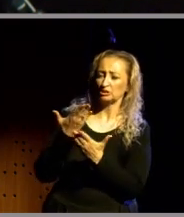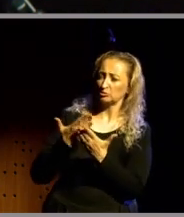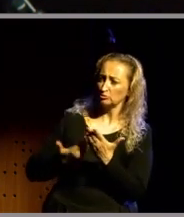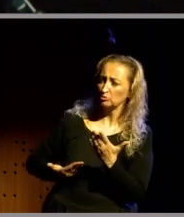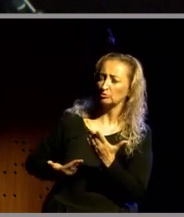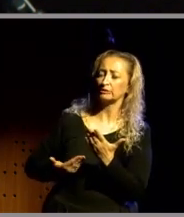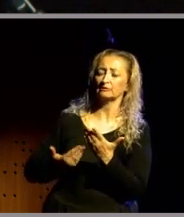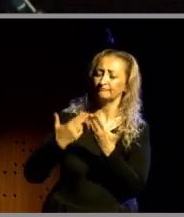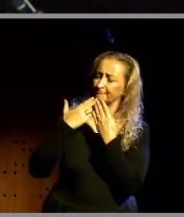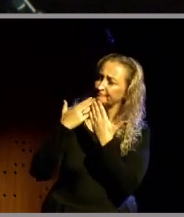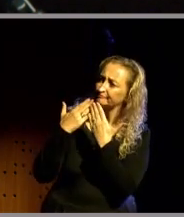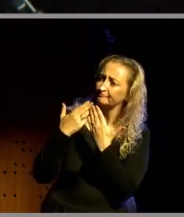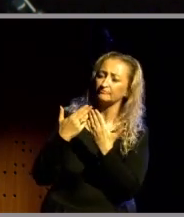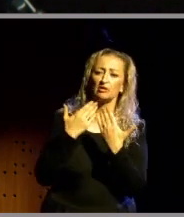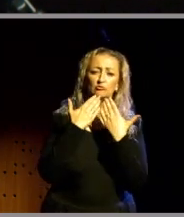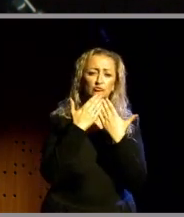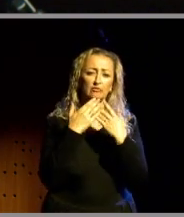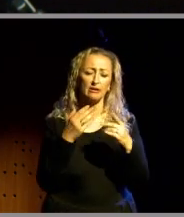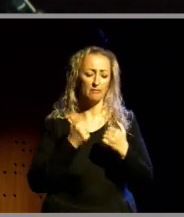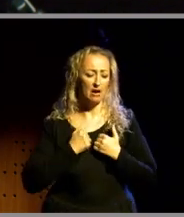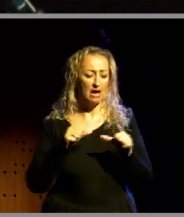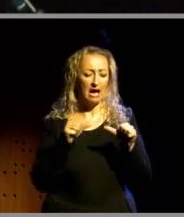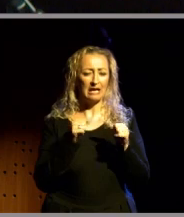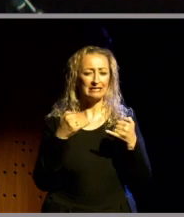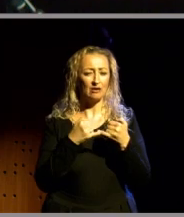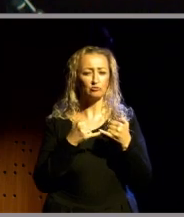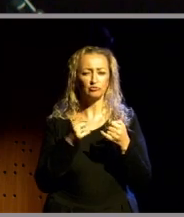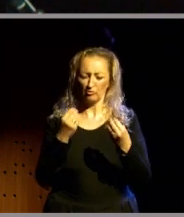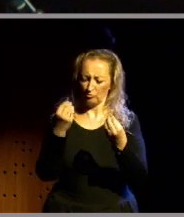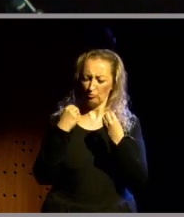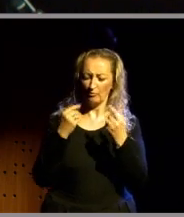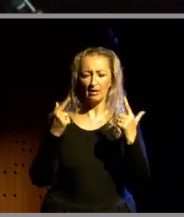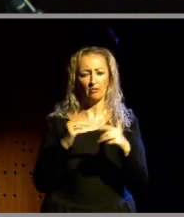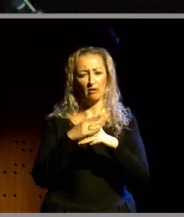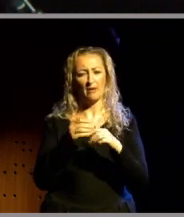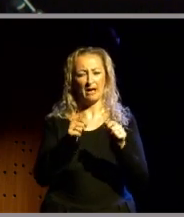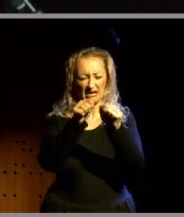and uncles who taught me a lot about carving.